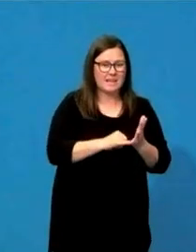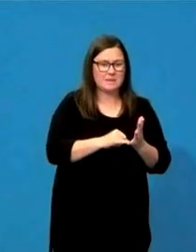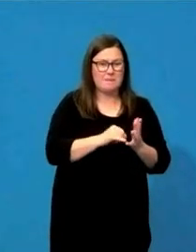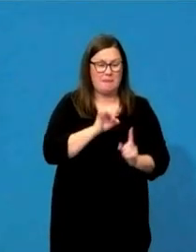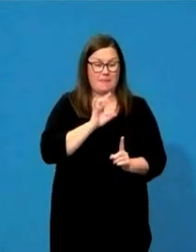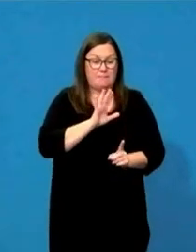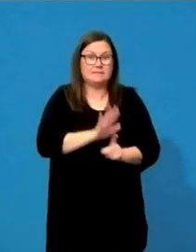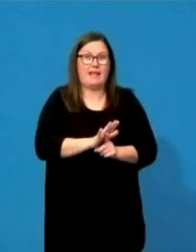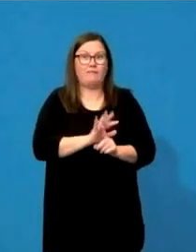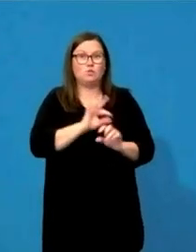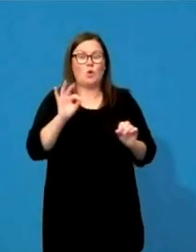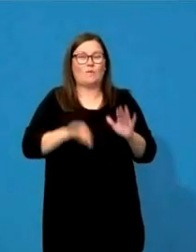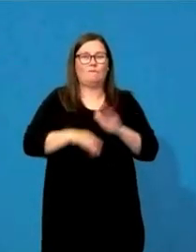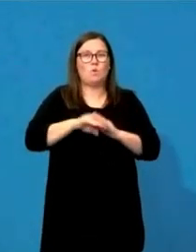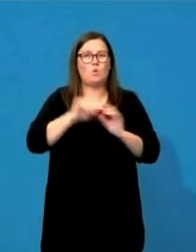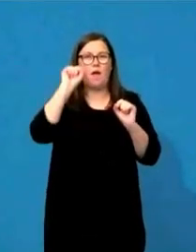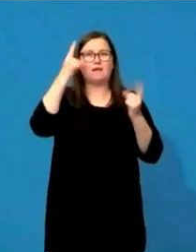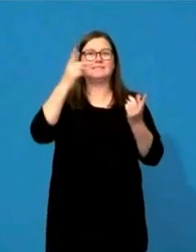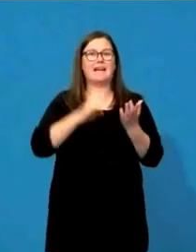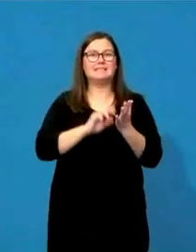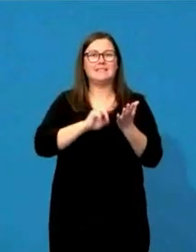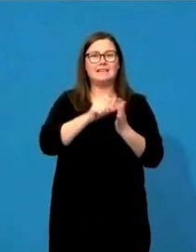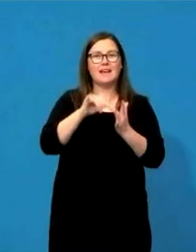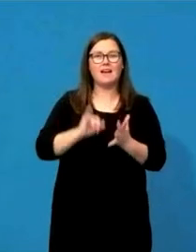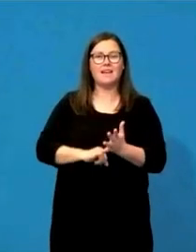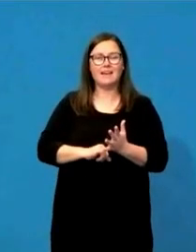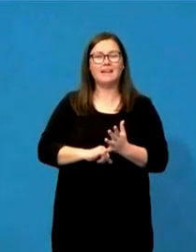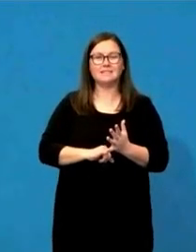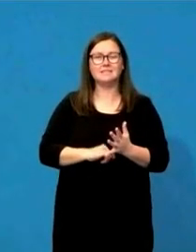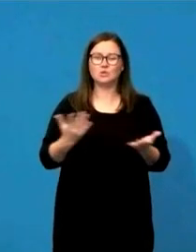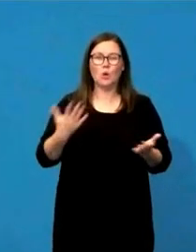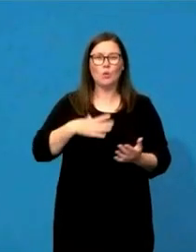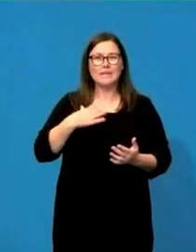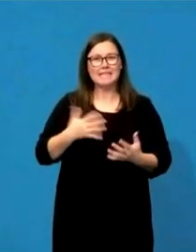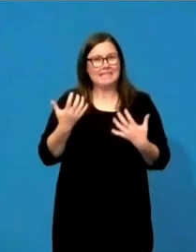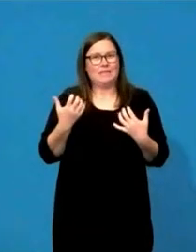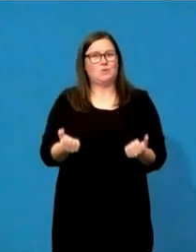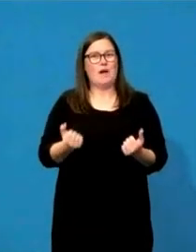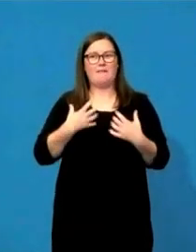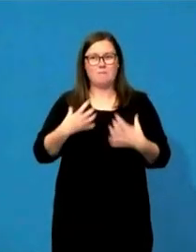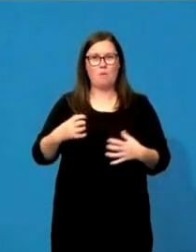And I think having that component based here as well - the plans are so confusing.